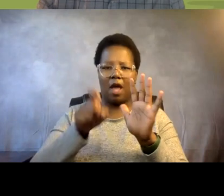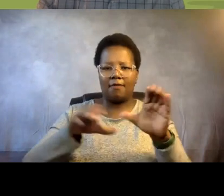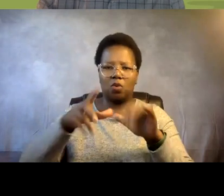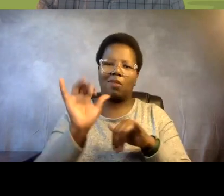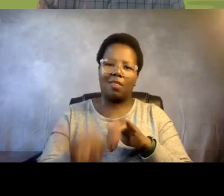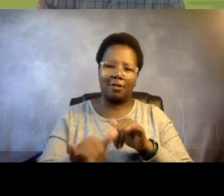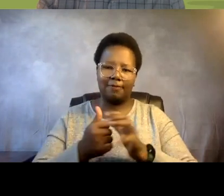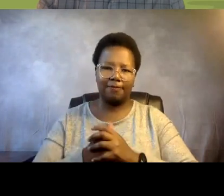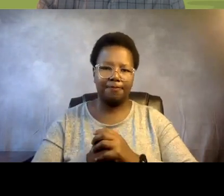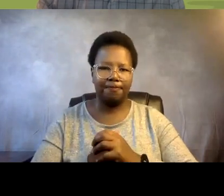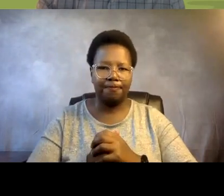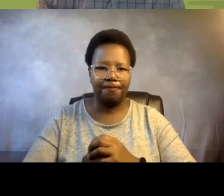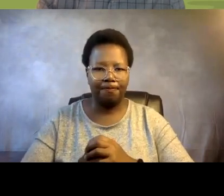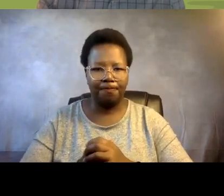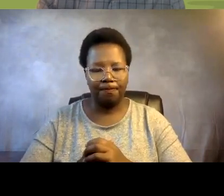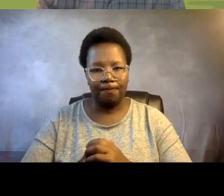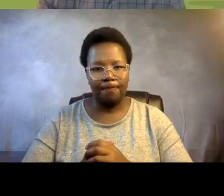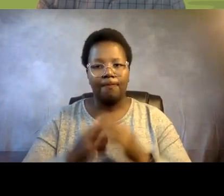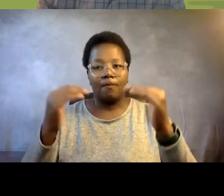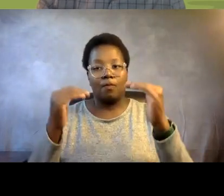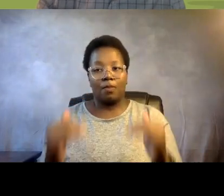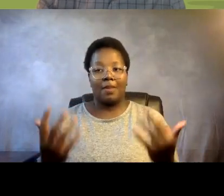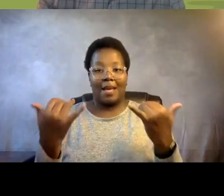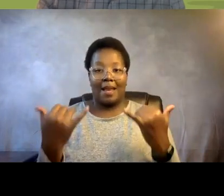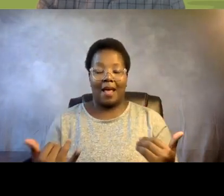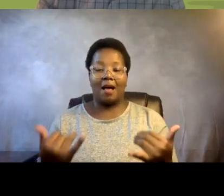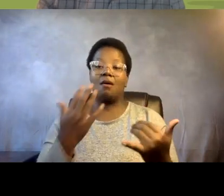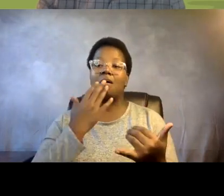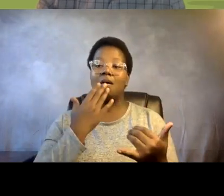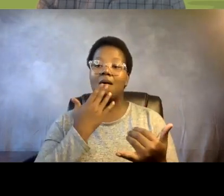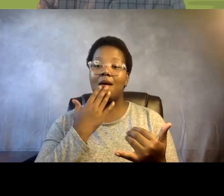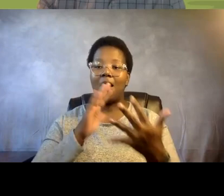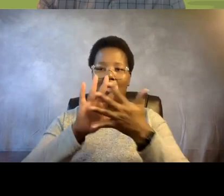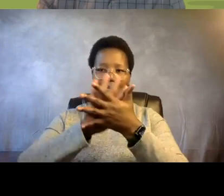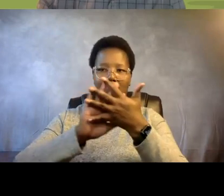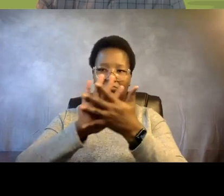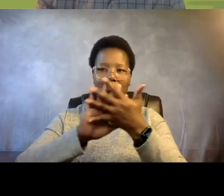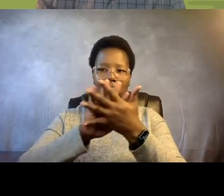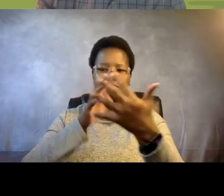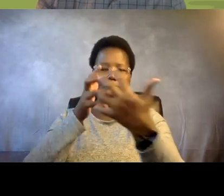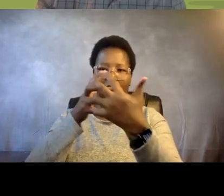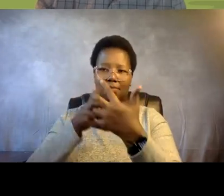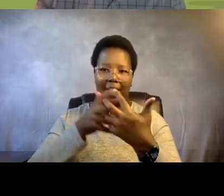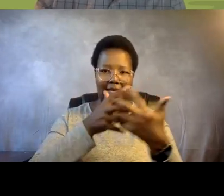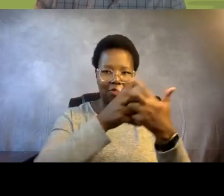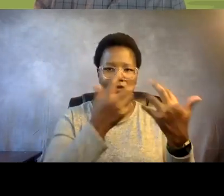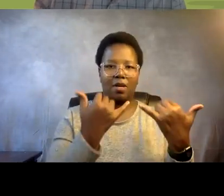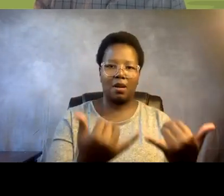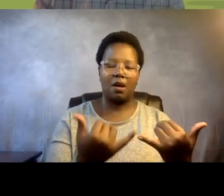[Jared]: Yeah, another aspect of testing is contrast and color. This is can get really